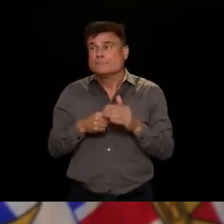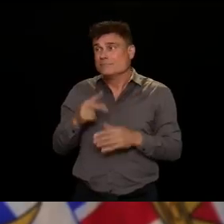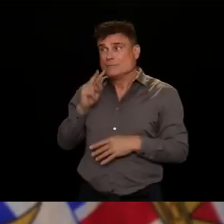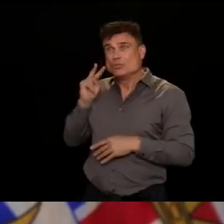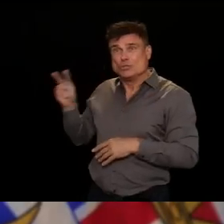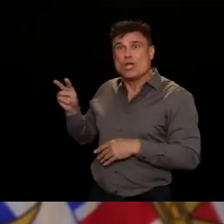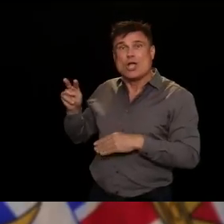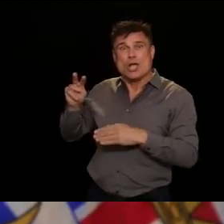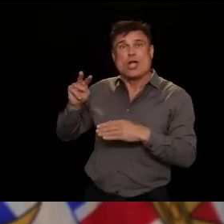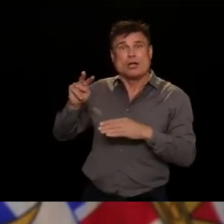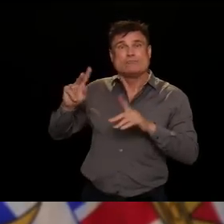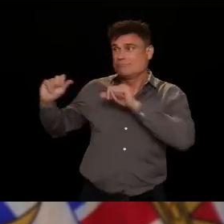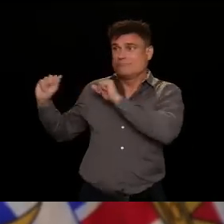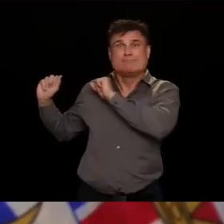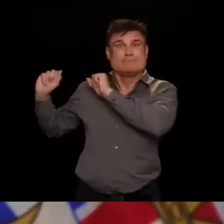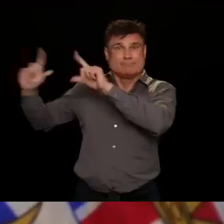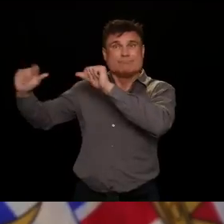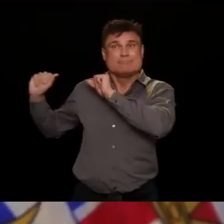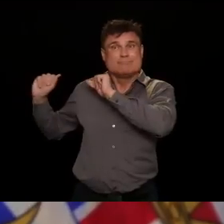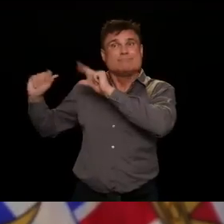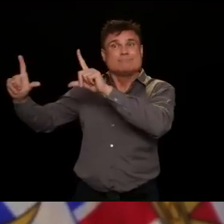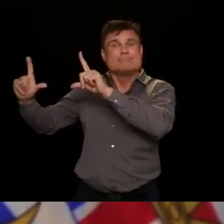People seem alarmed about the 65% figure,